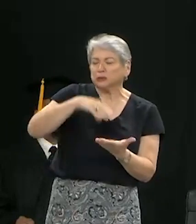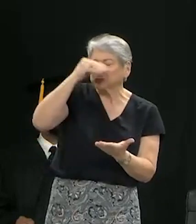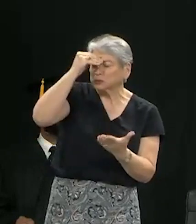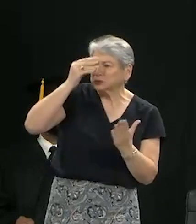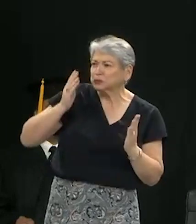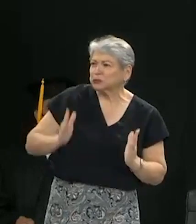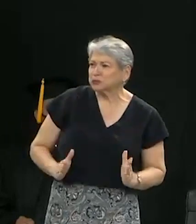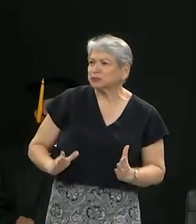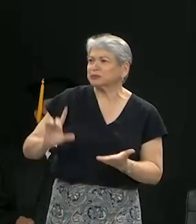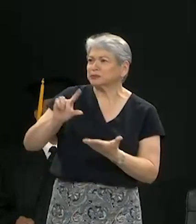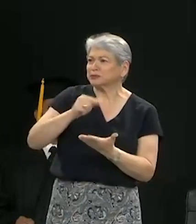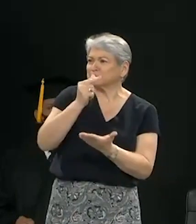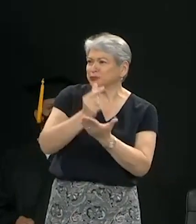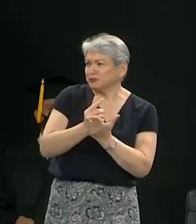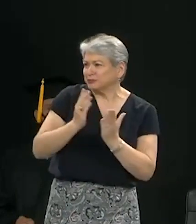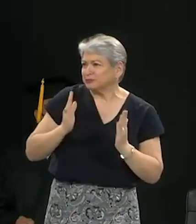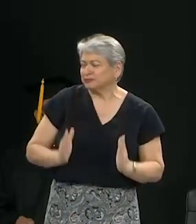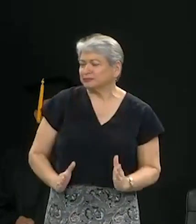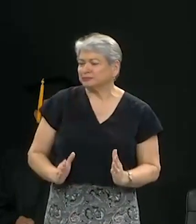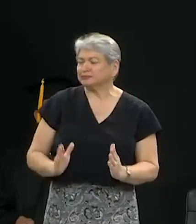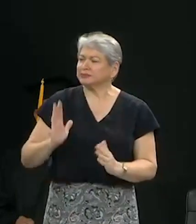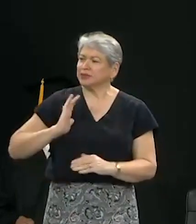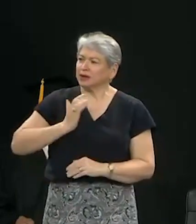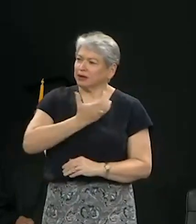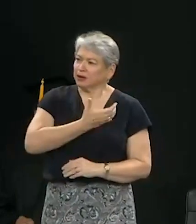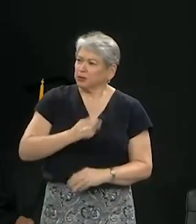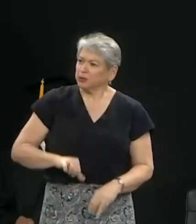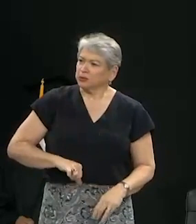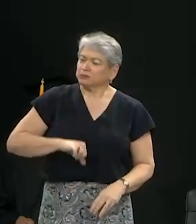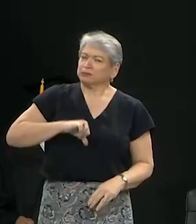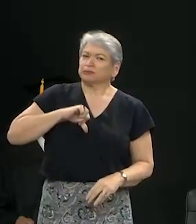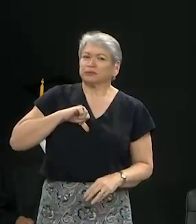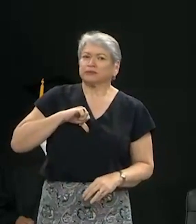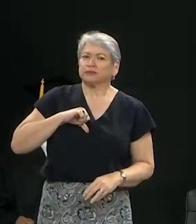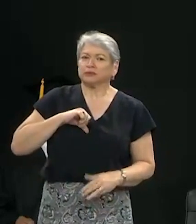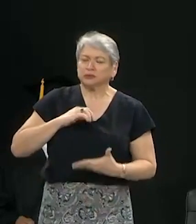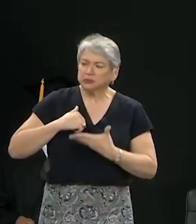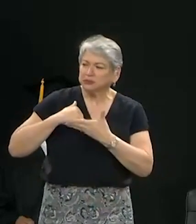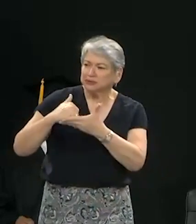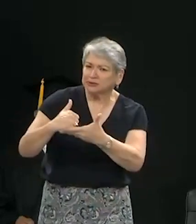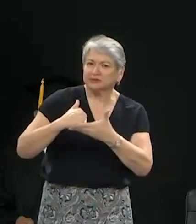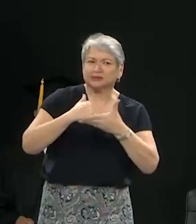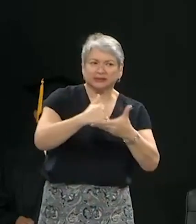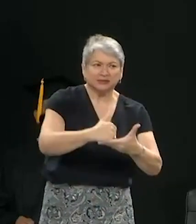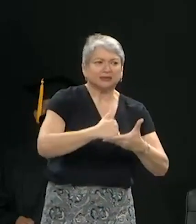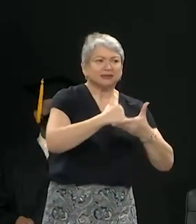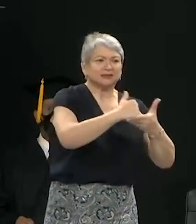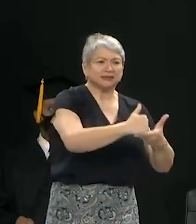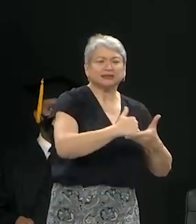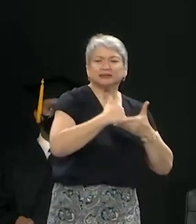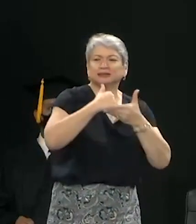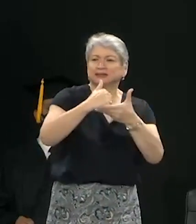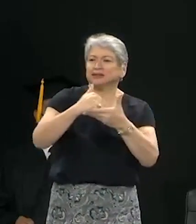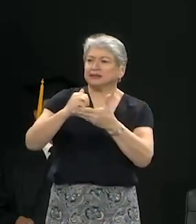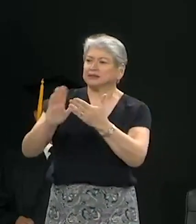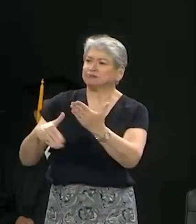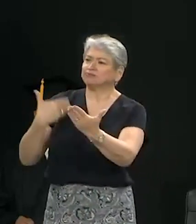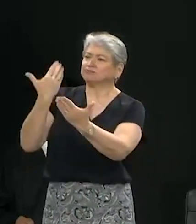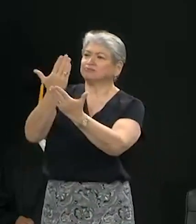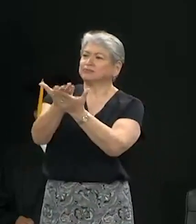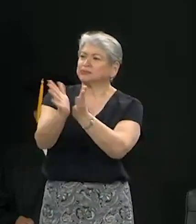It has, indeed, been our privilege to have assisted them in getting to this very important day.